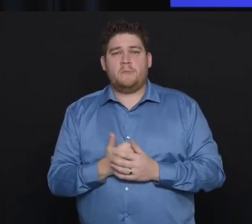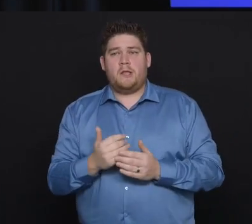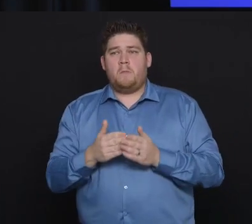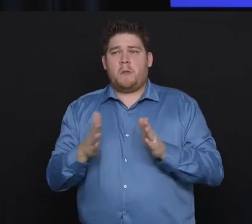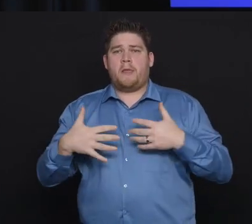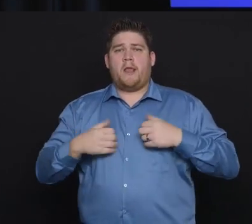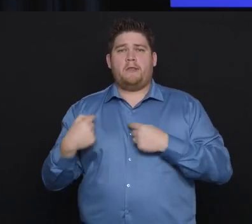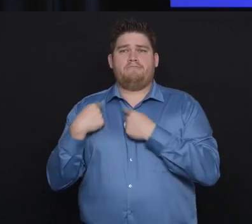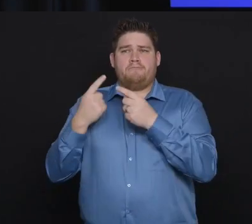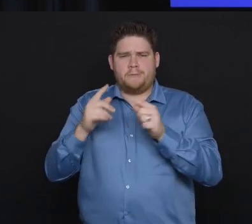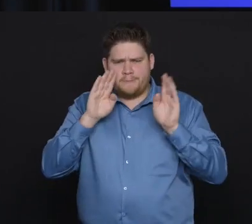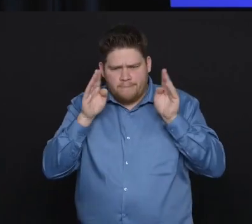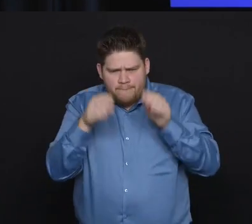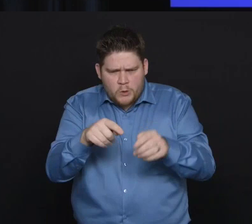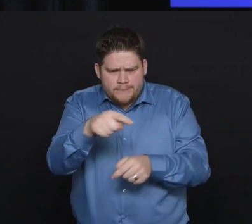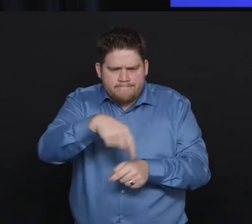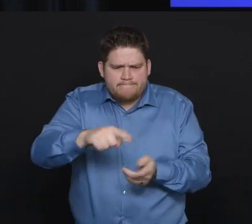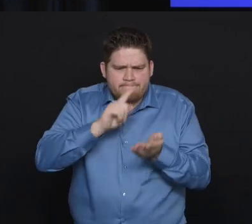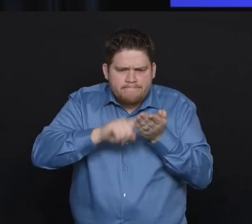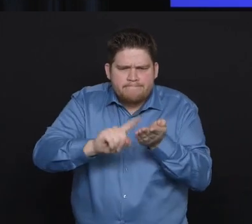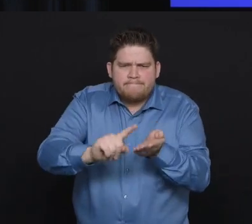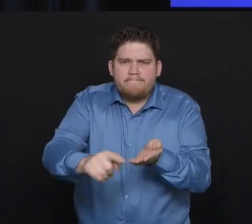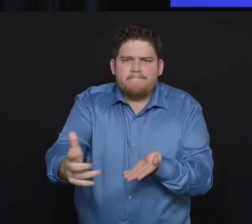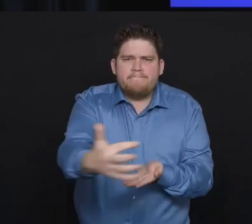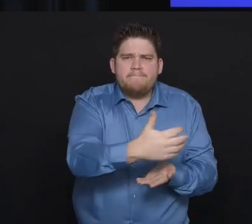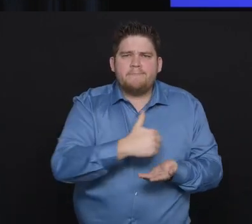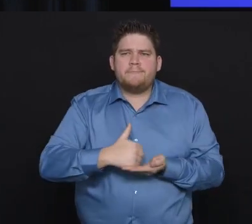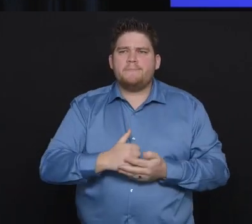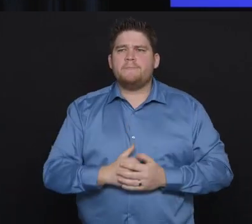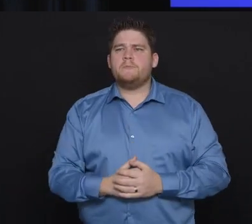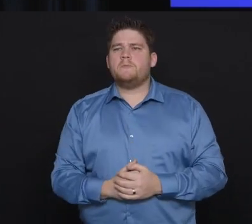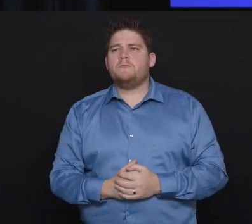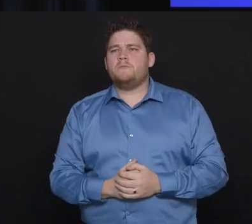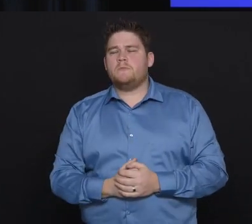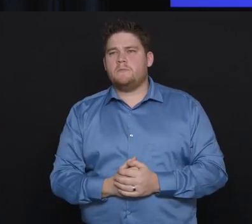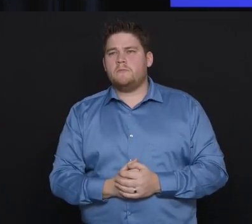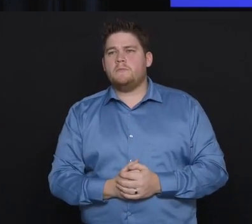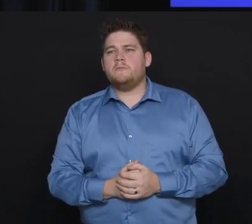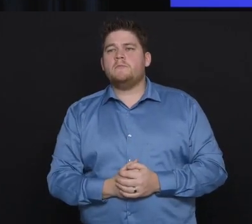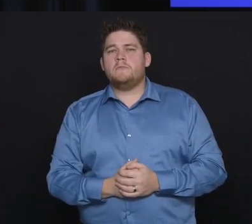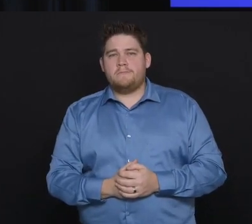That's what we talked today about the focusing strategy